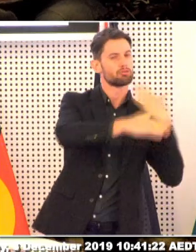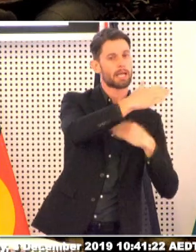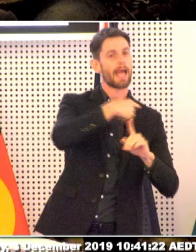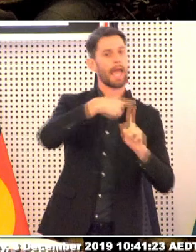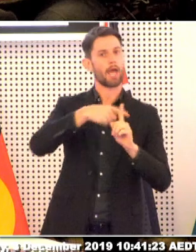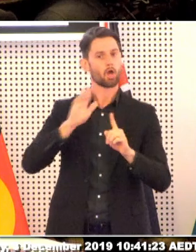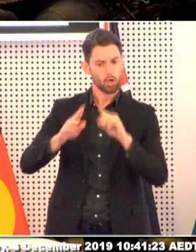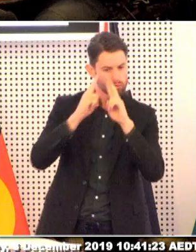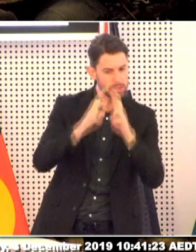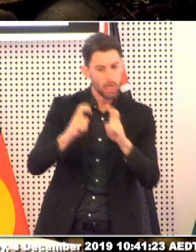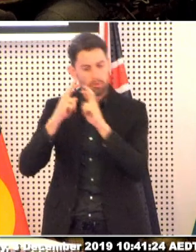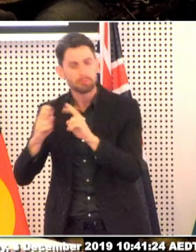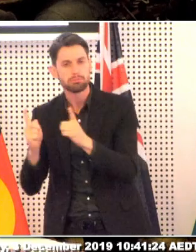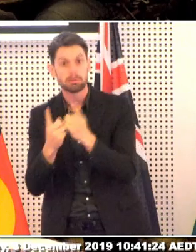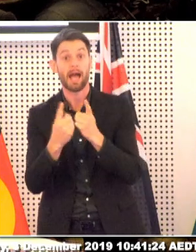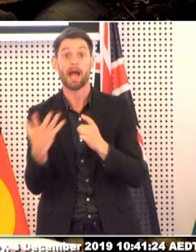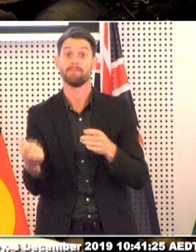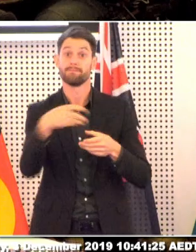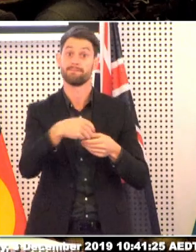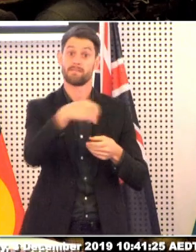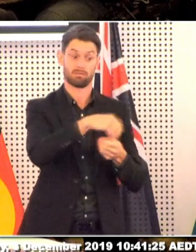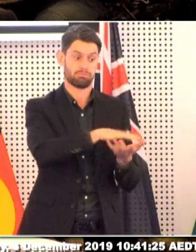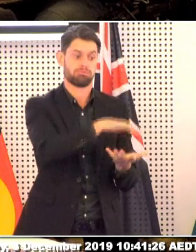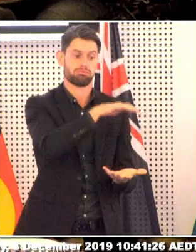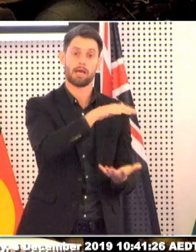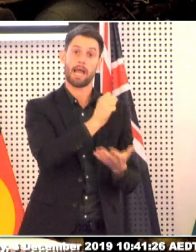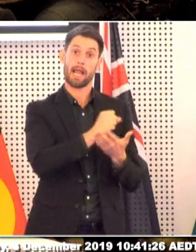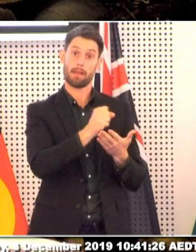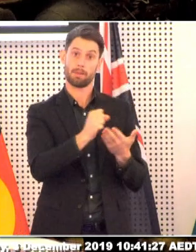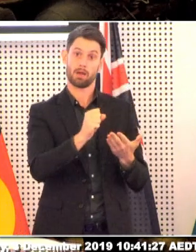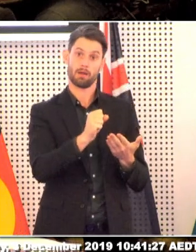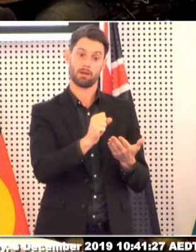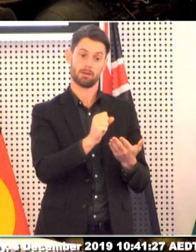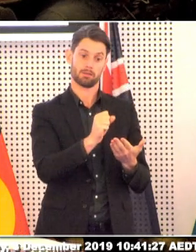And so those are the documents from tab 42 to tab 53.